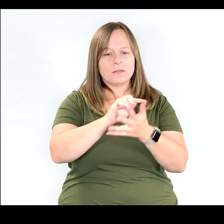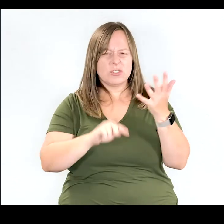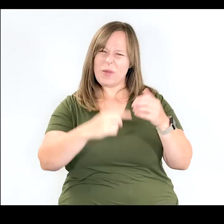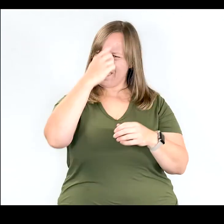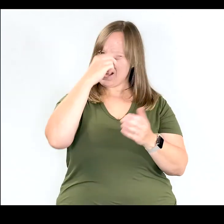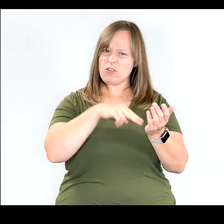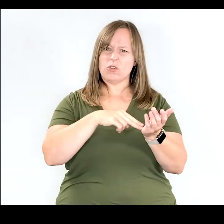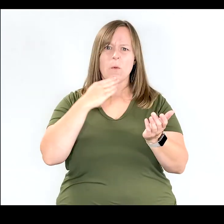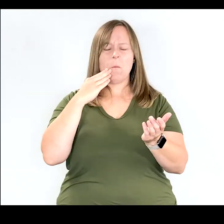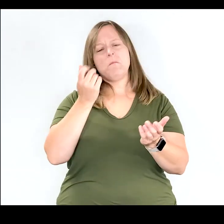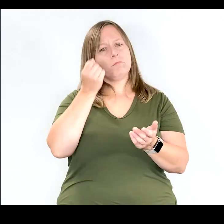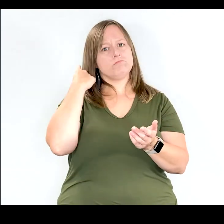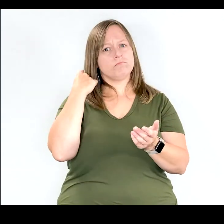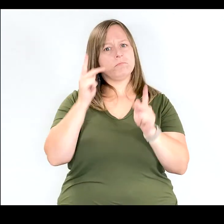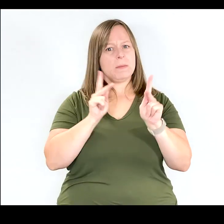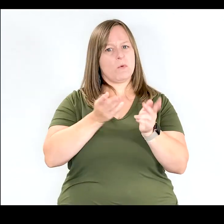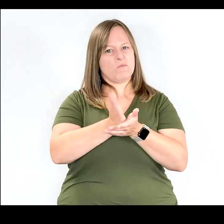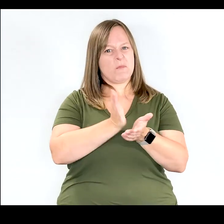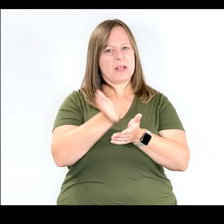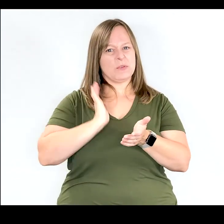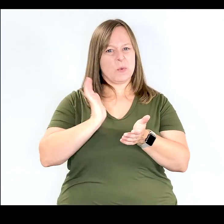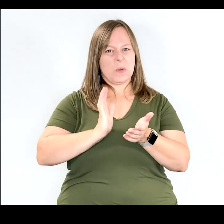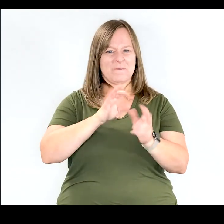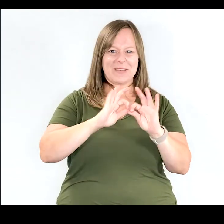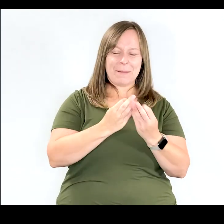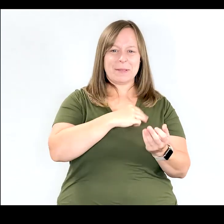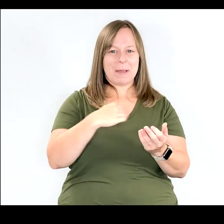And you would think a nursing home would understand what people's rights were, what family members' rights were